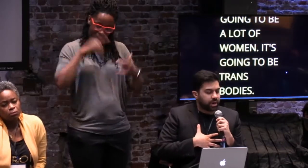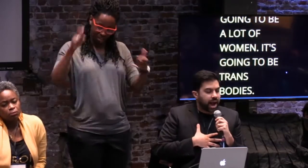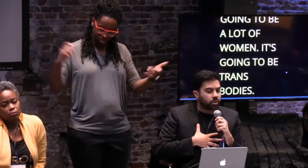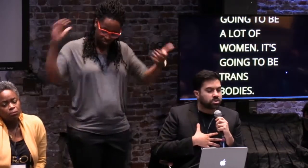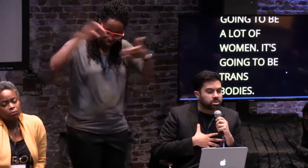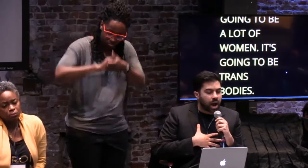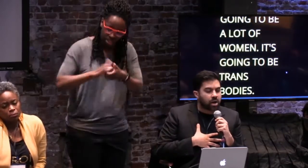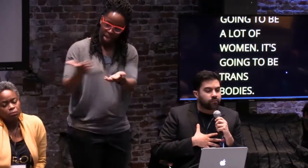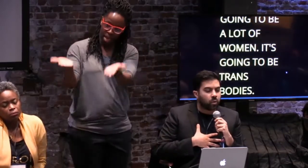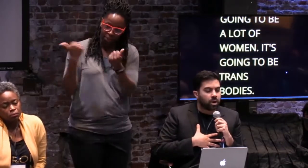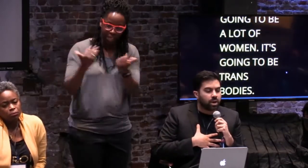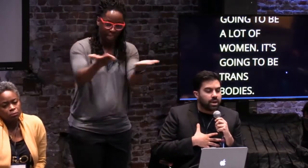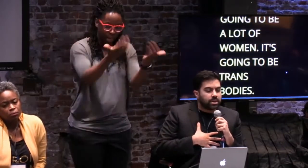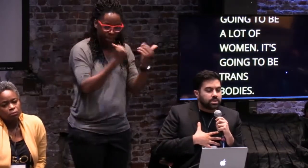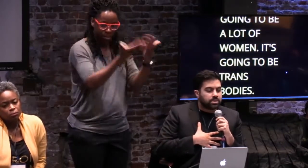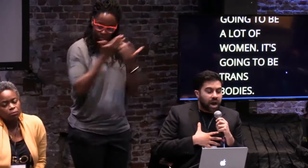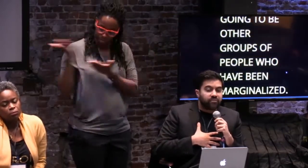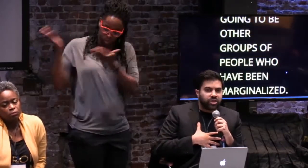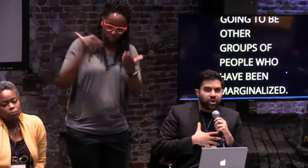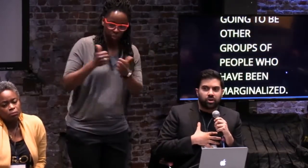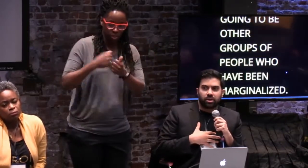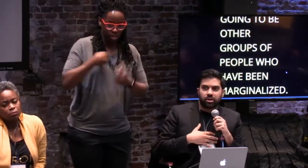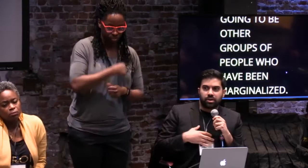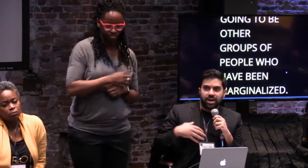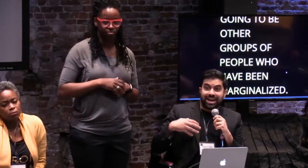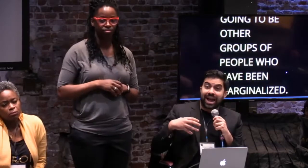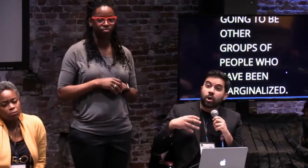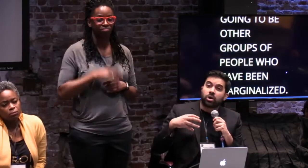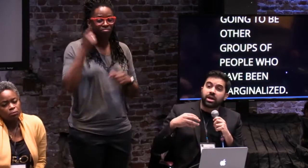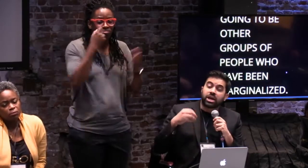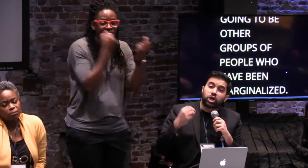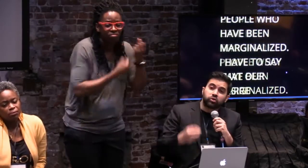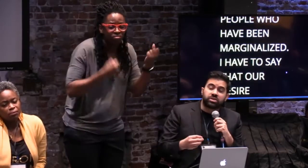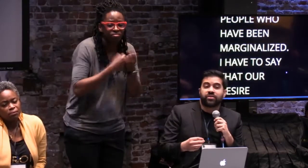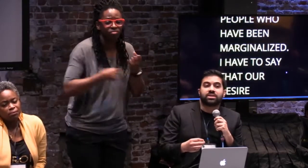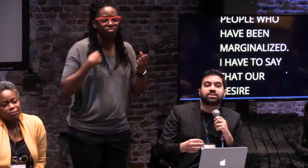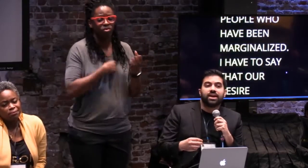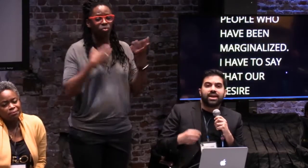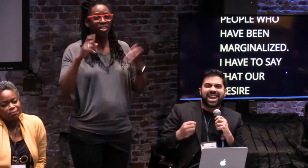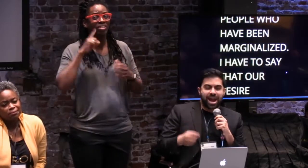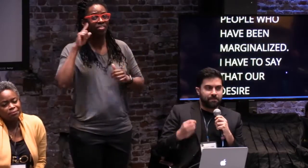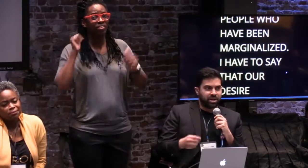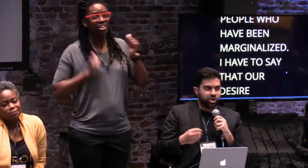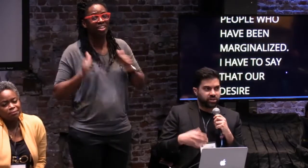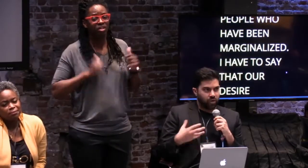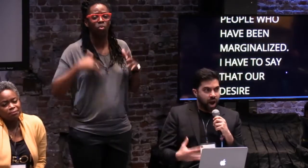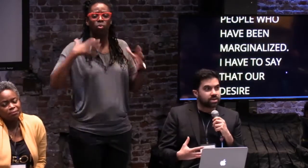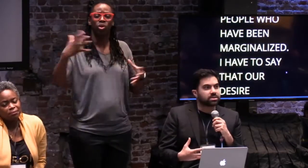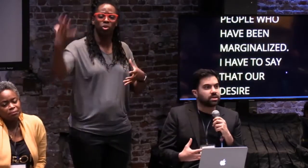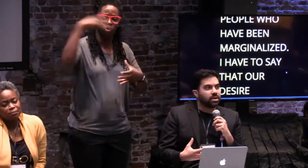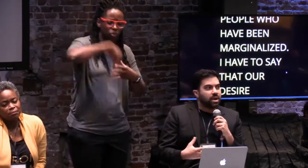that our desire for deaf theater, and our inclusiveness can't be just for us.